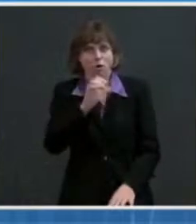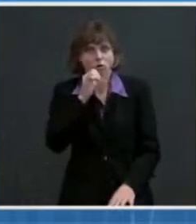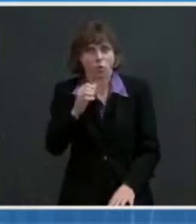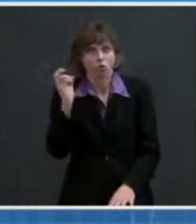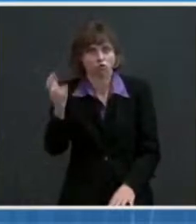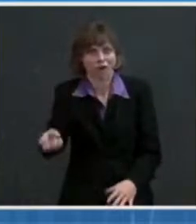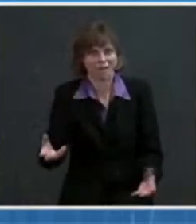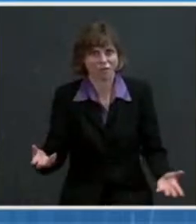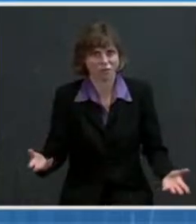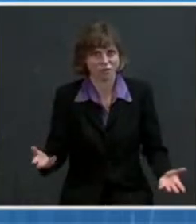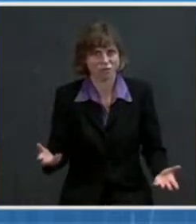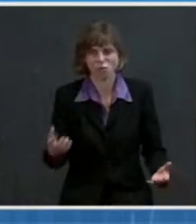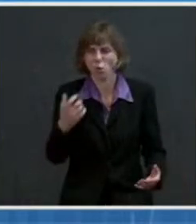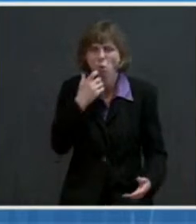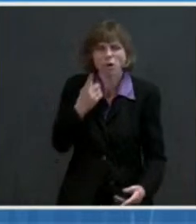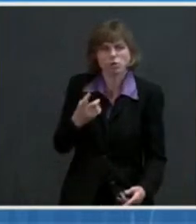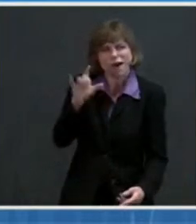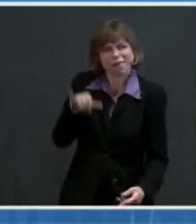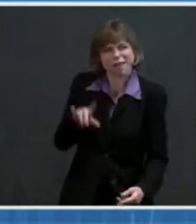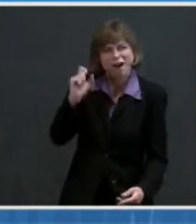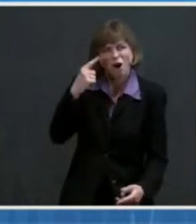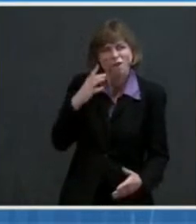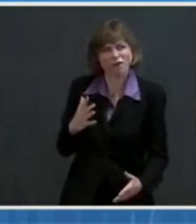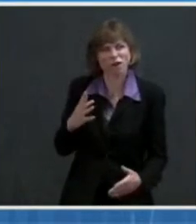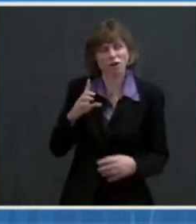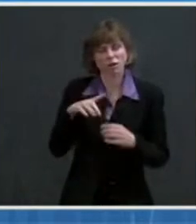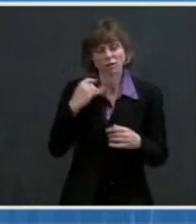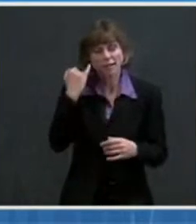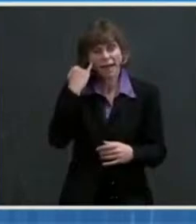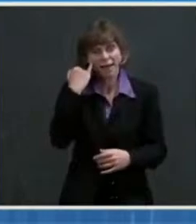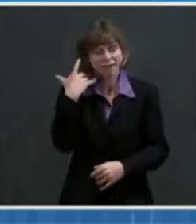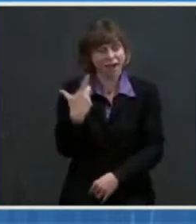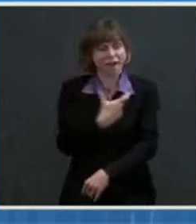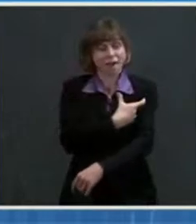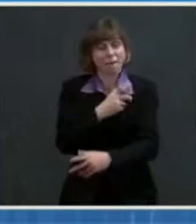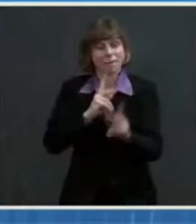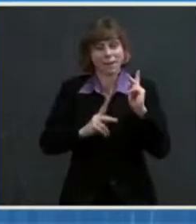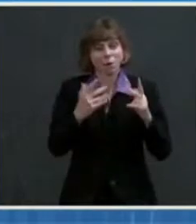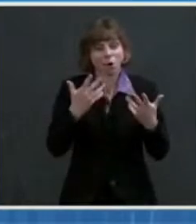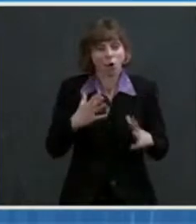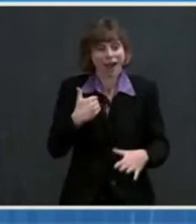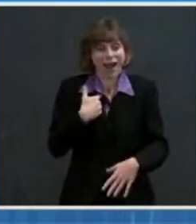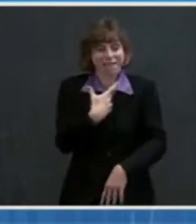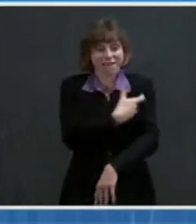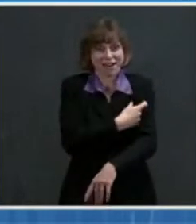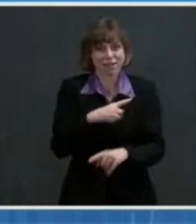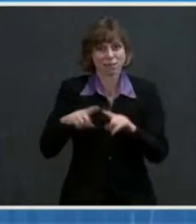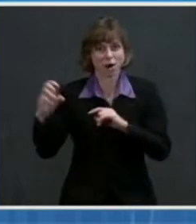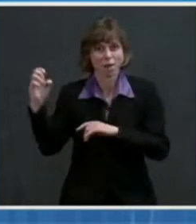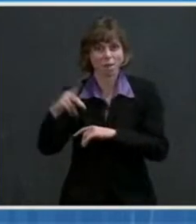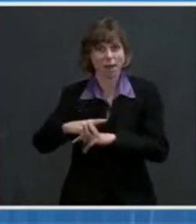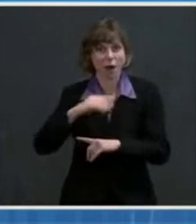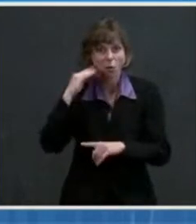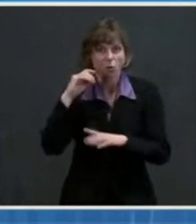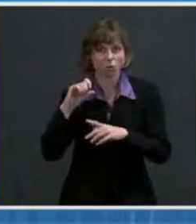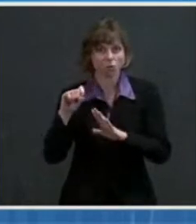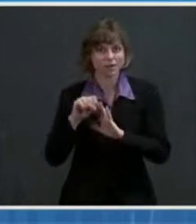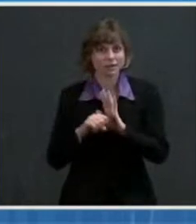TRAVELING DESPITE THE URGE NOT